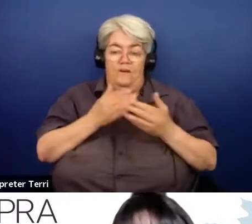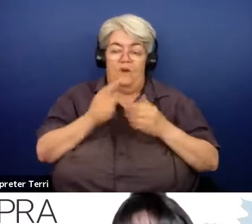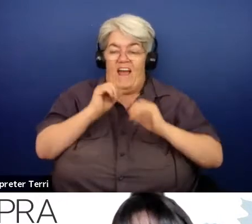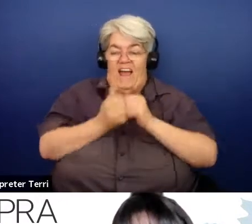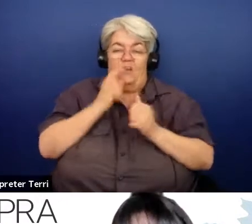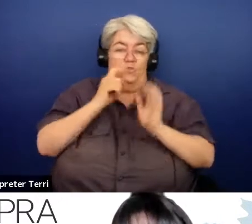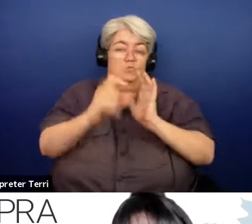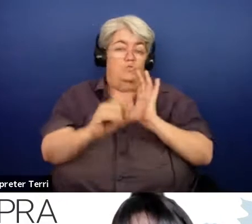or how to think through what